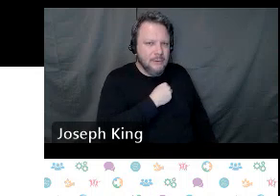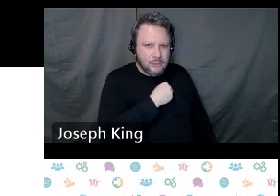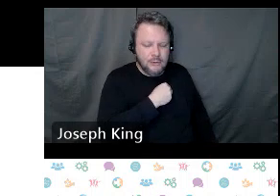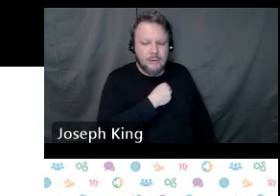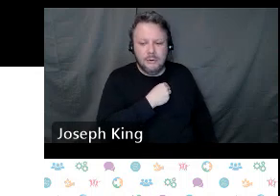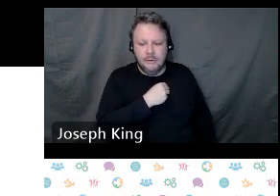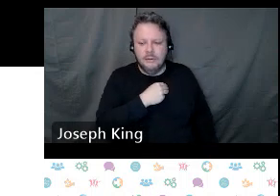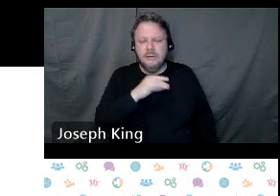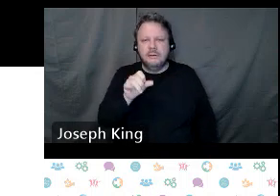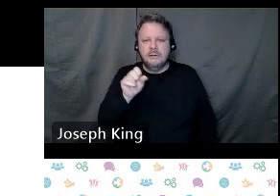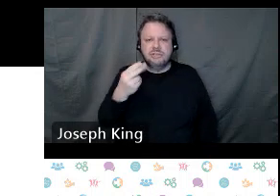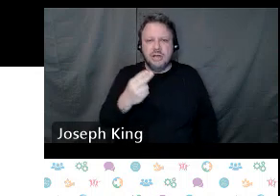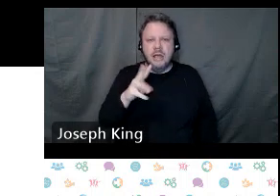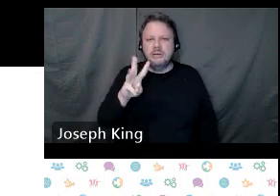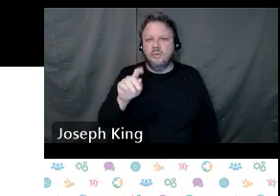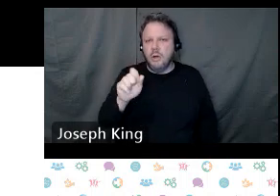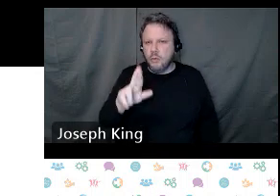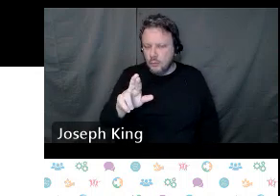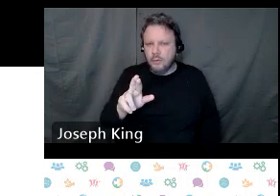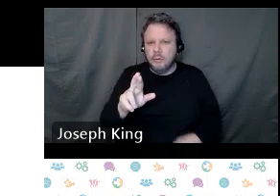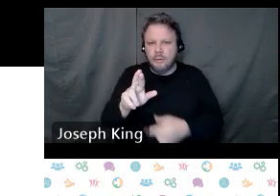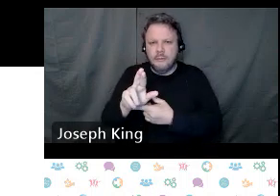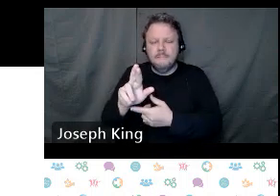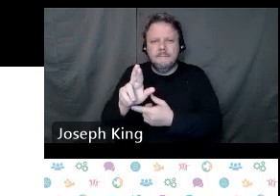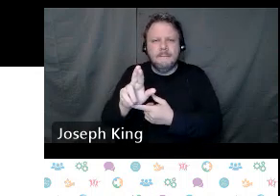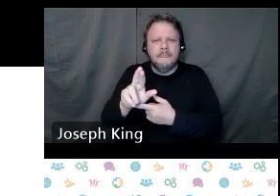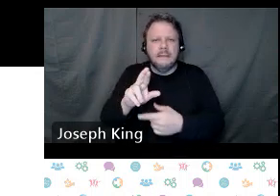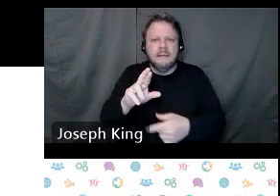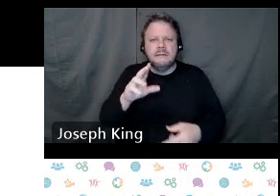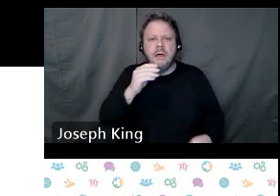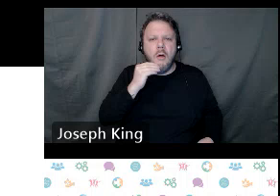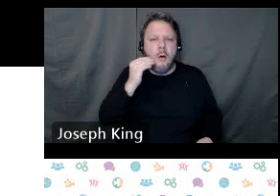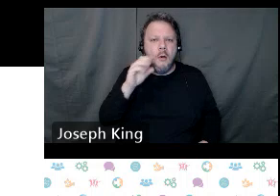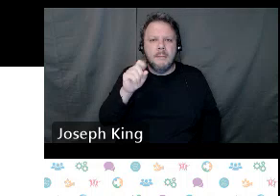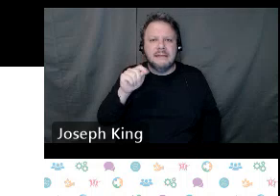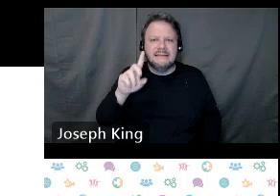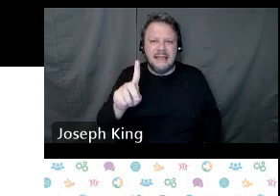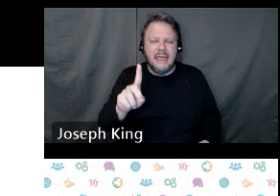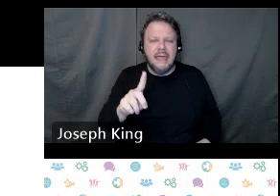For umm Josh Walker, who is the Olmsted director and secretary,